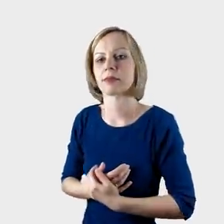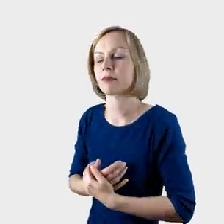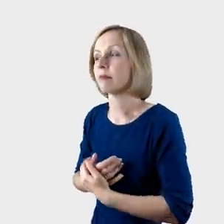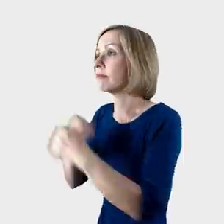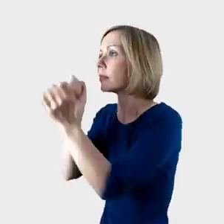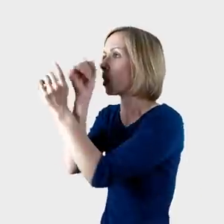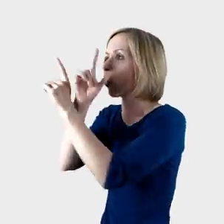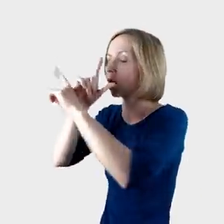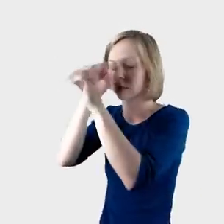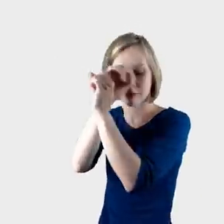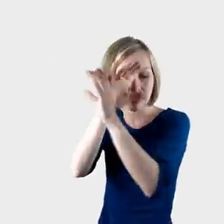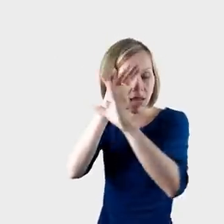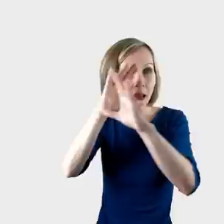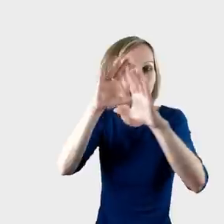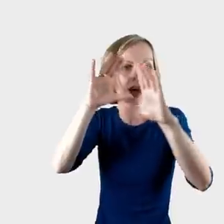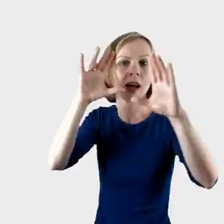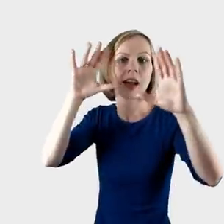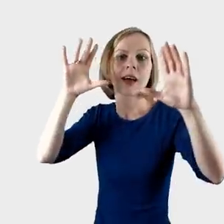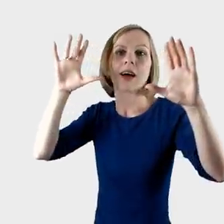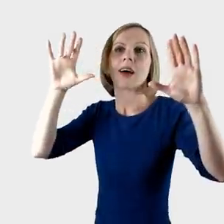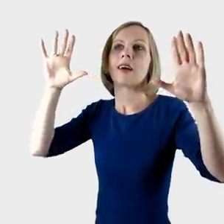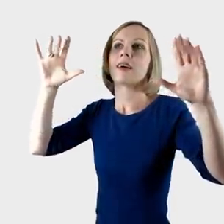Lord unveil my eyes